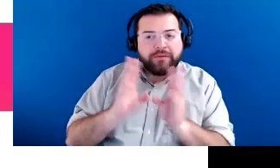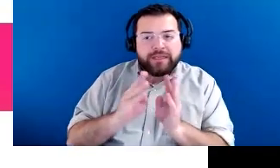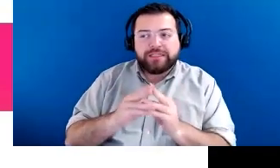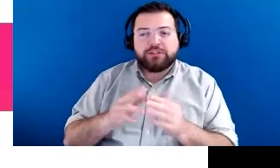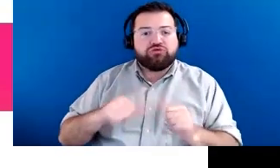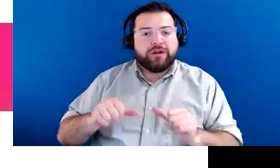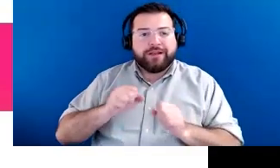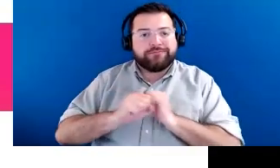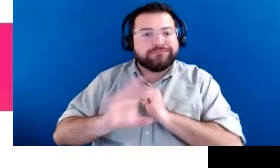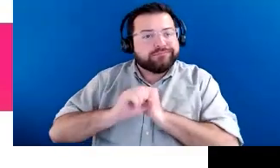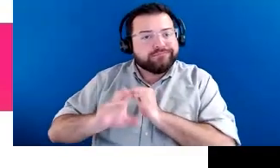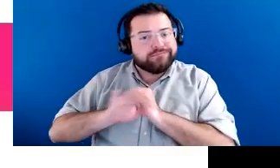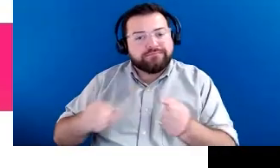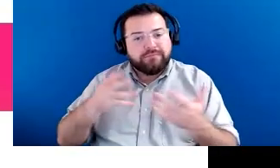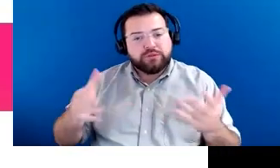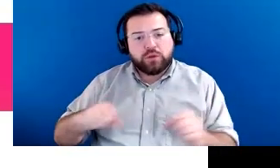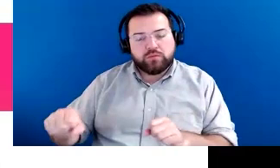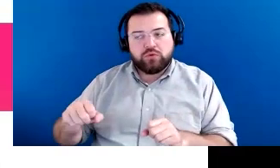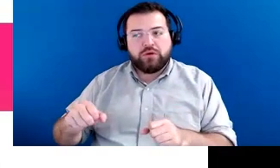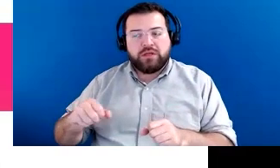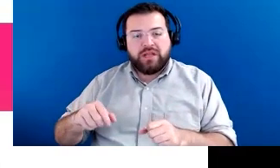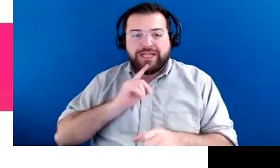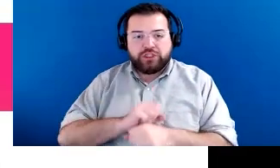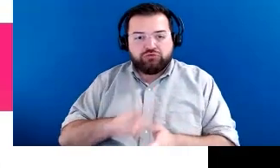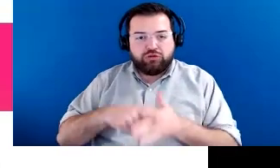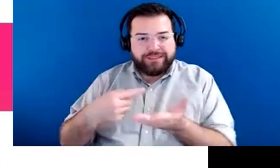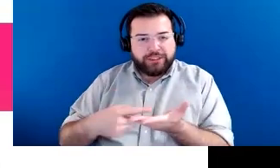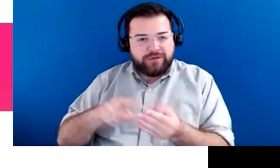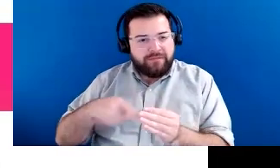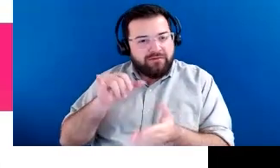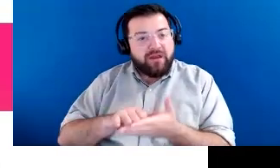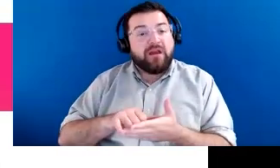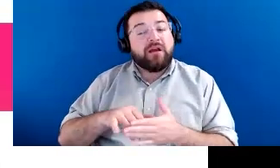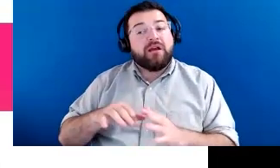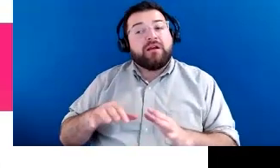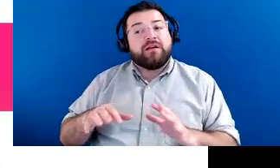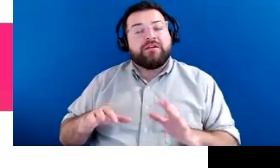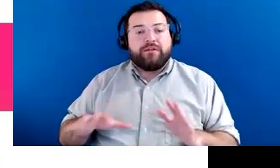as much as possible about that and having a discussion about that because, you know, as you know, even like this discussion right